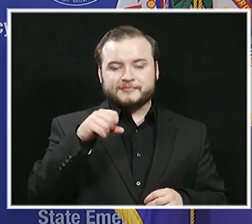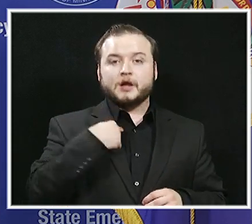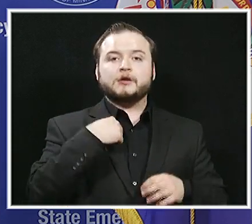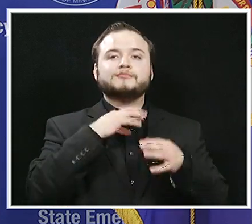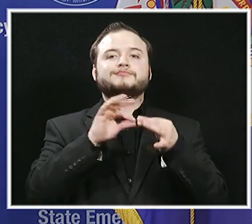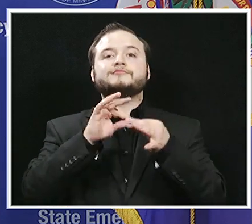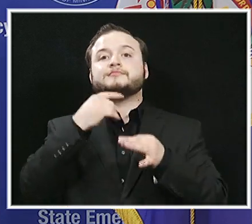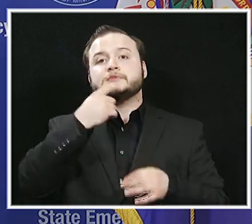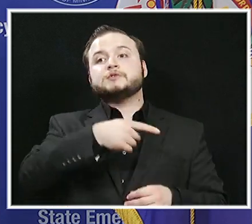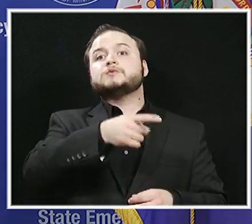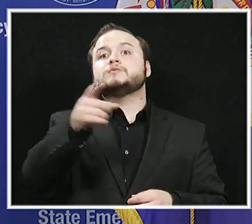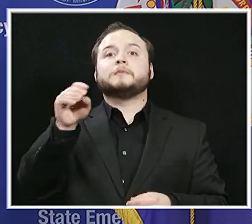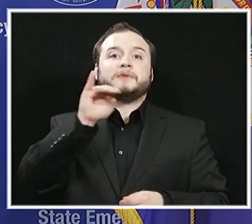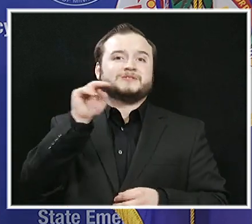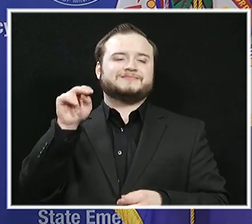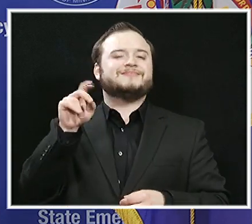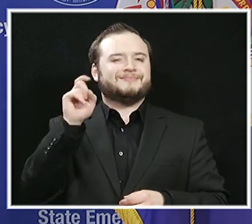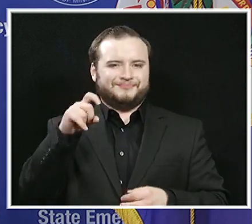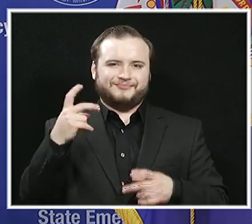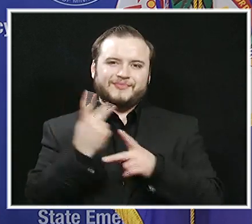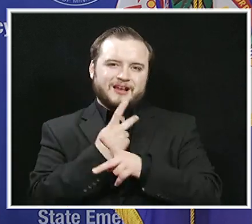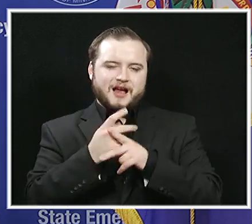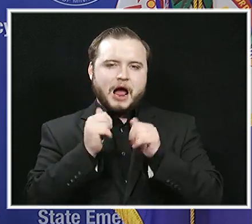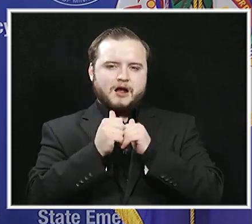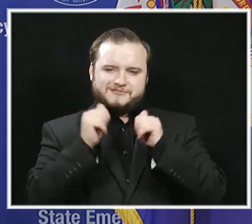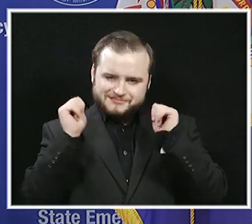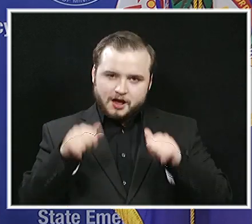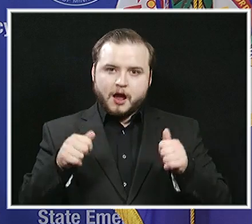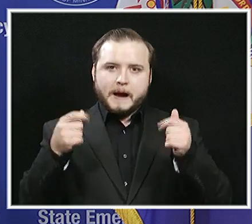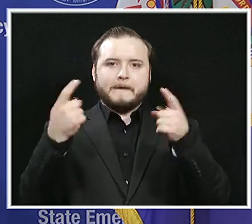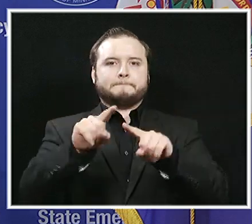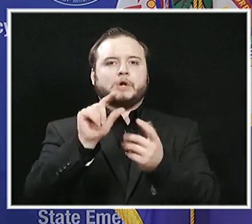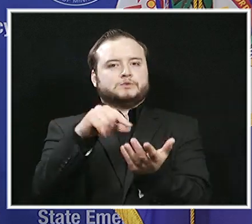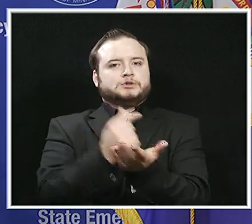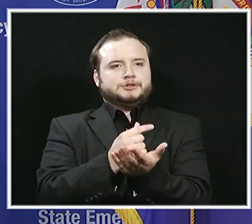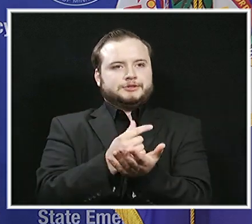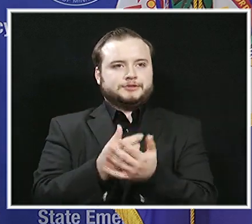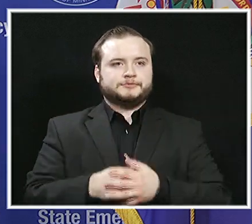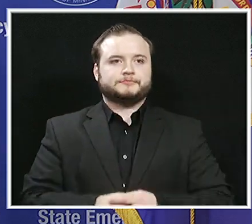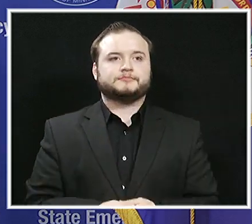We know time is short, we're spending a lot of time on it, I think it's difficult to do these, but I want to